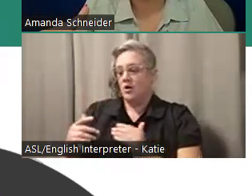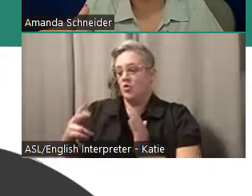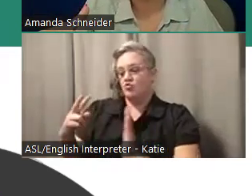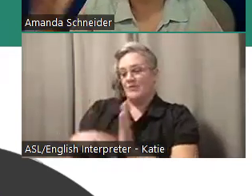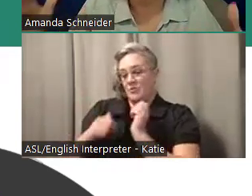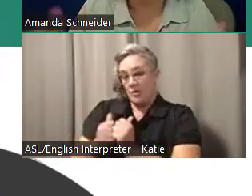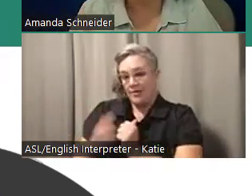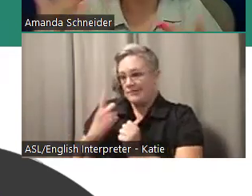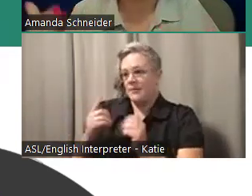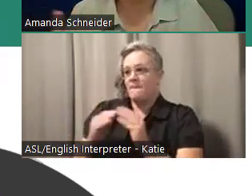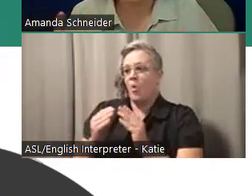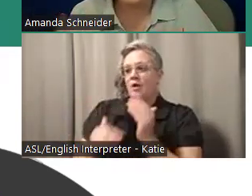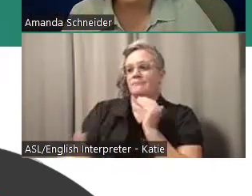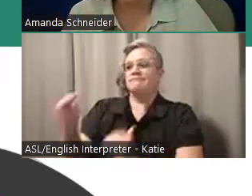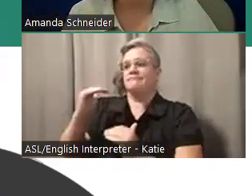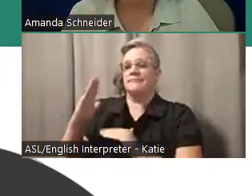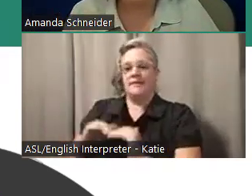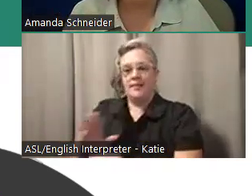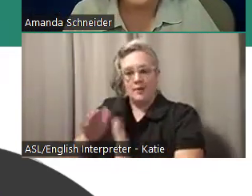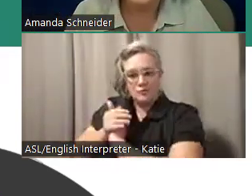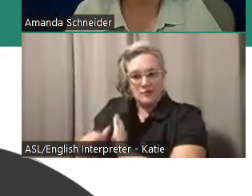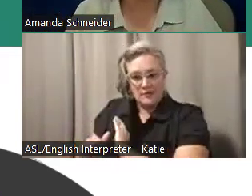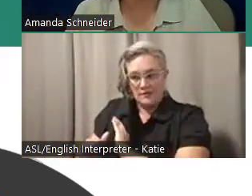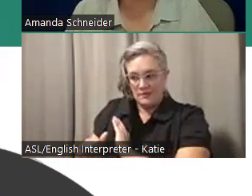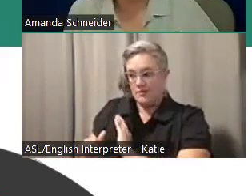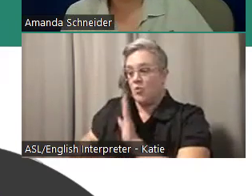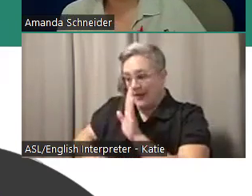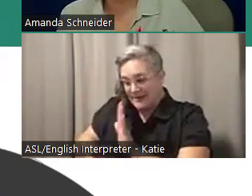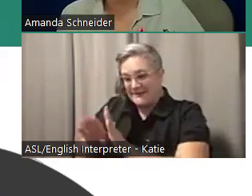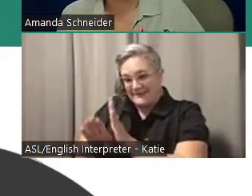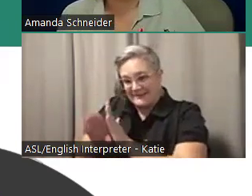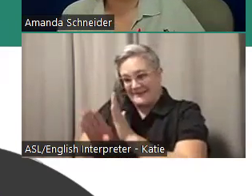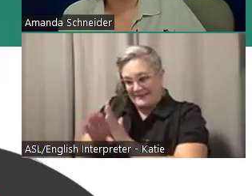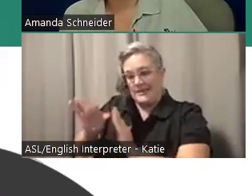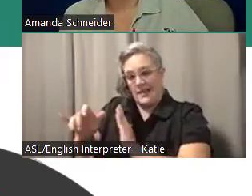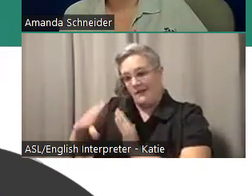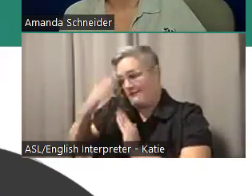So, that they continue to build that… build that knowledge, and building new vocabulary.